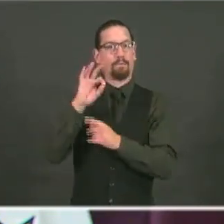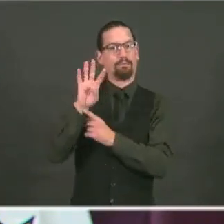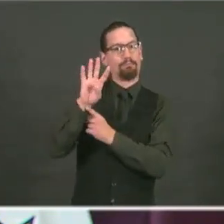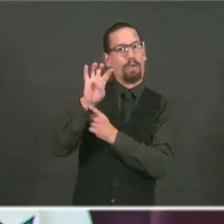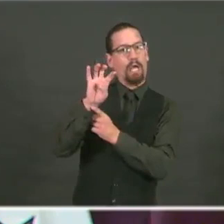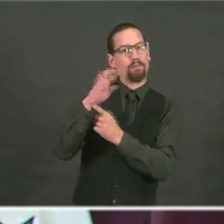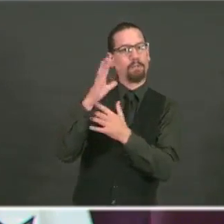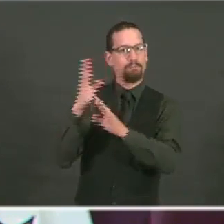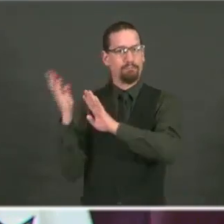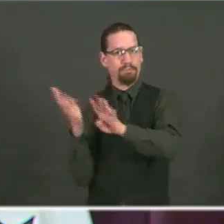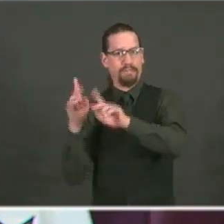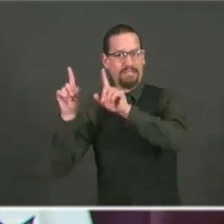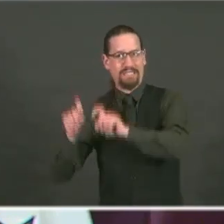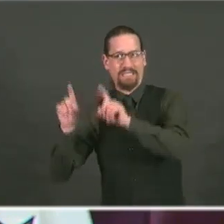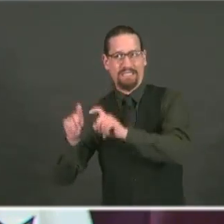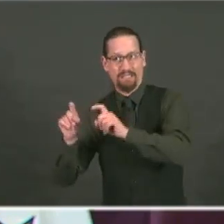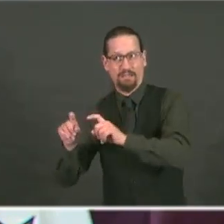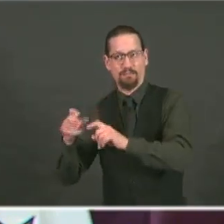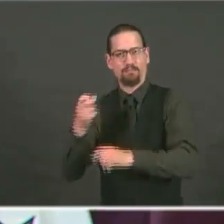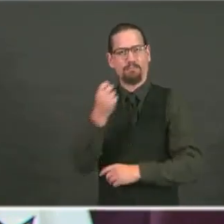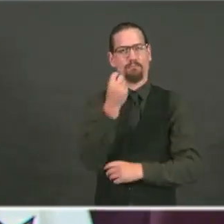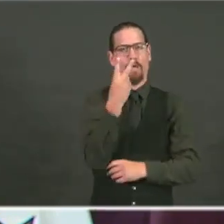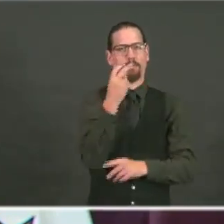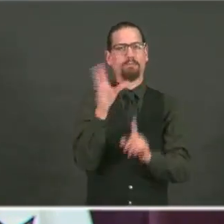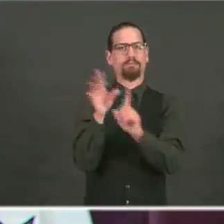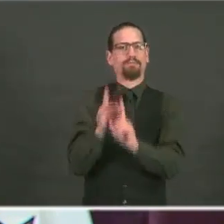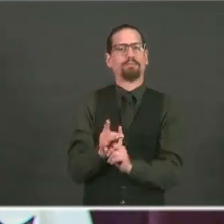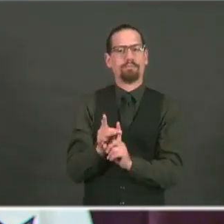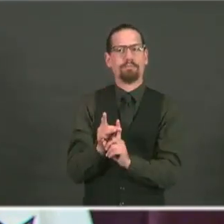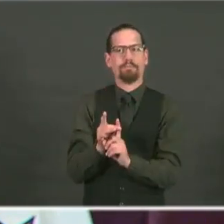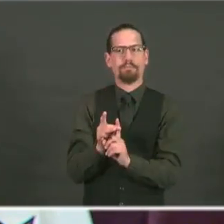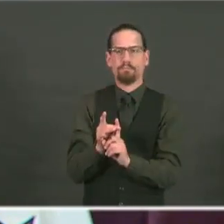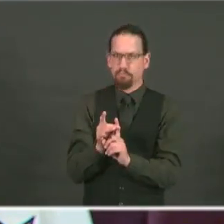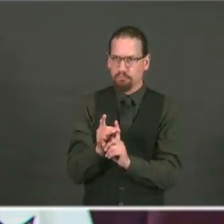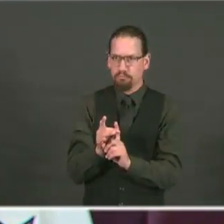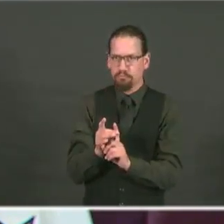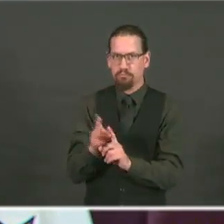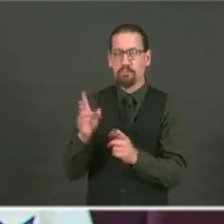DOZEN CASES OUT OF 400 TESTED THAT DAY.